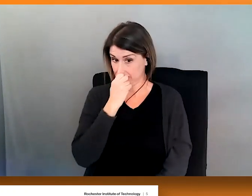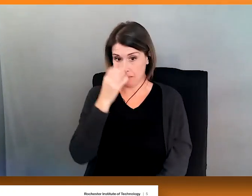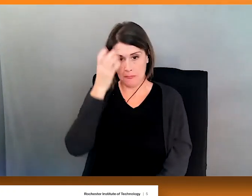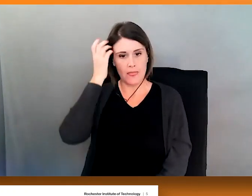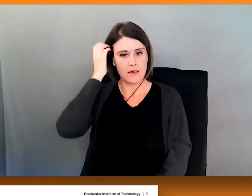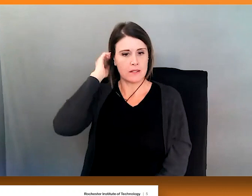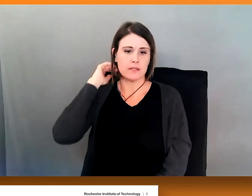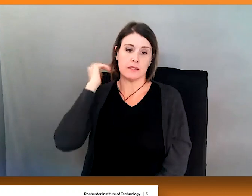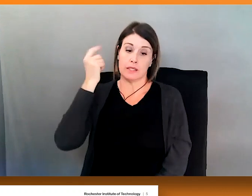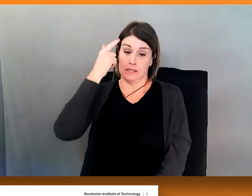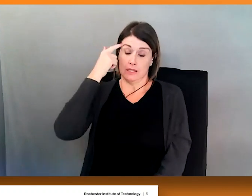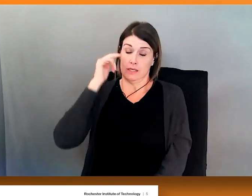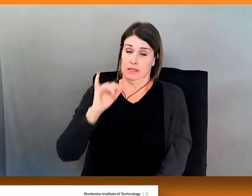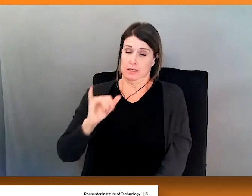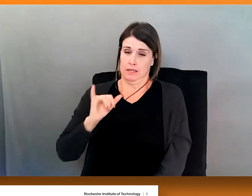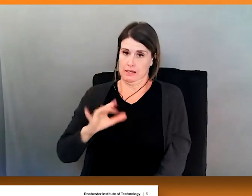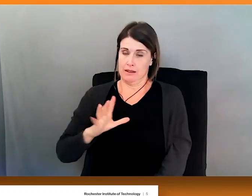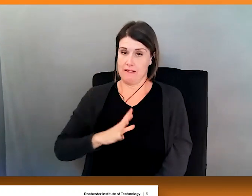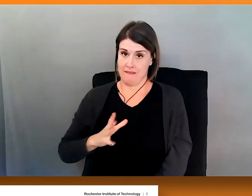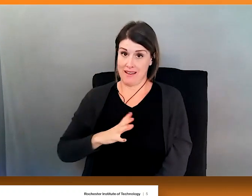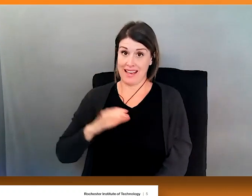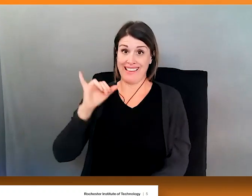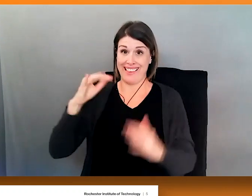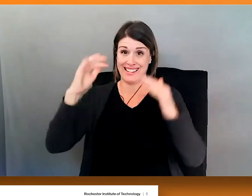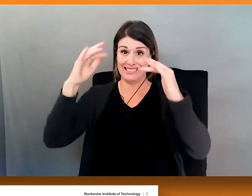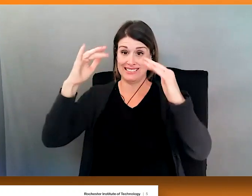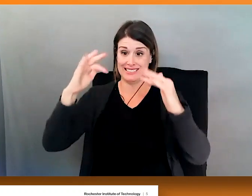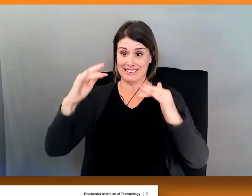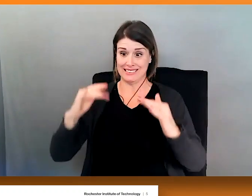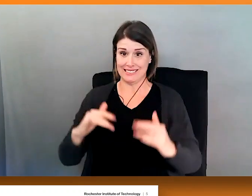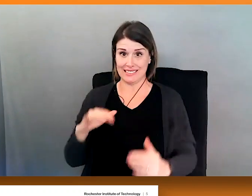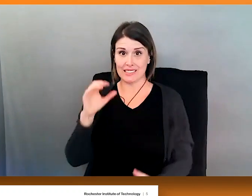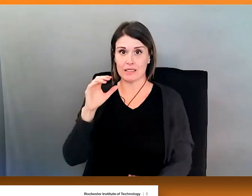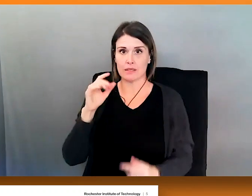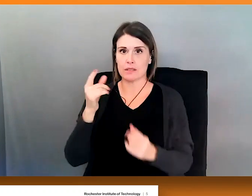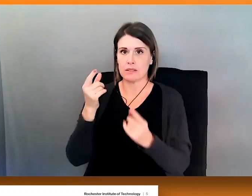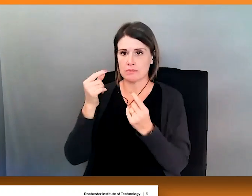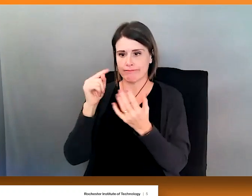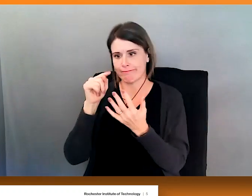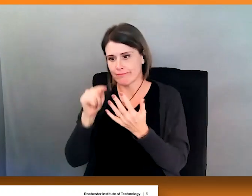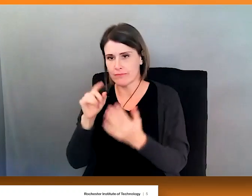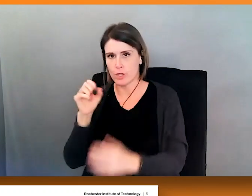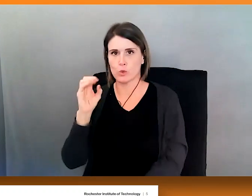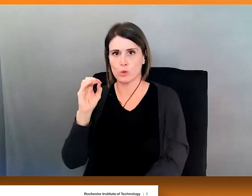Read and reread the solicitation. I cannot stress this enough.